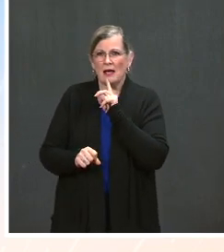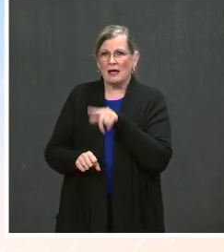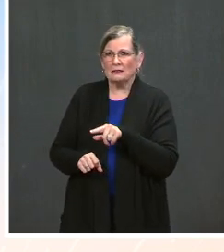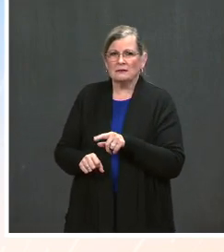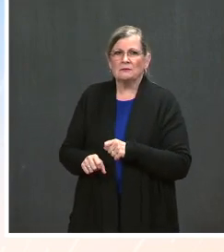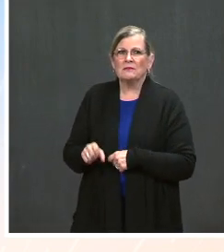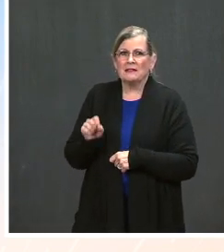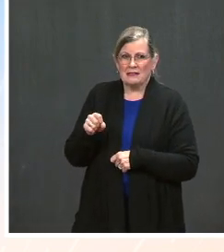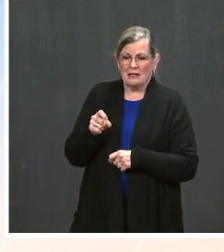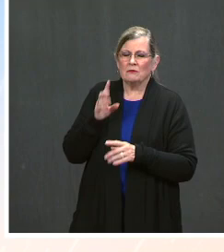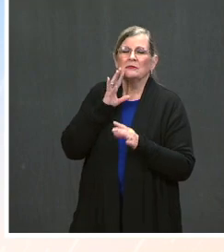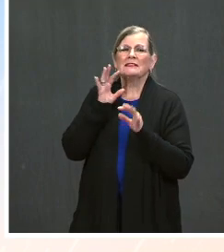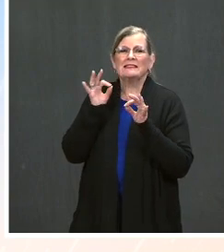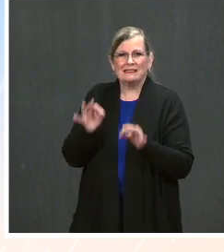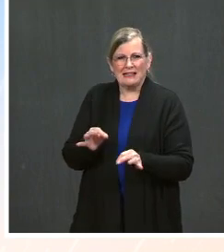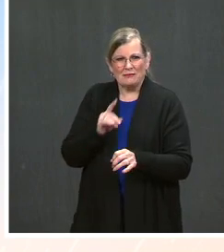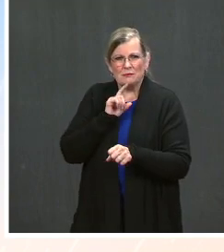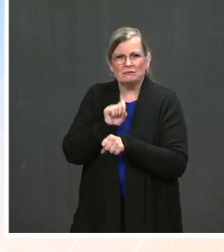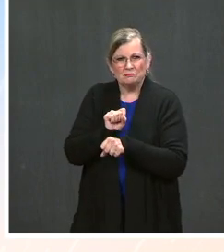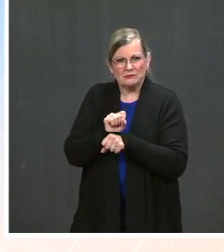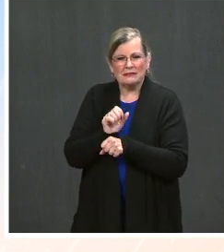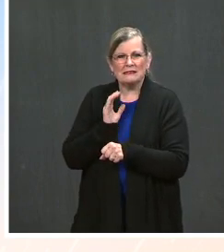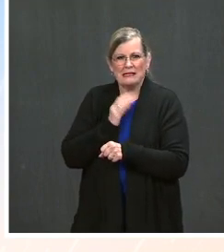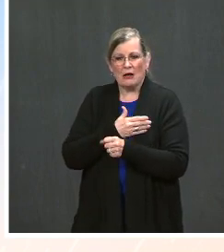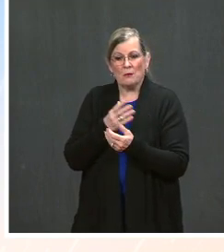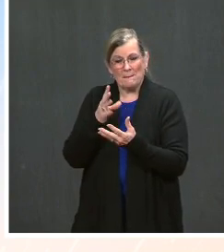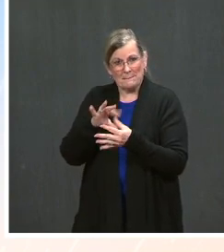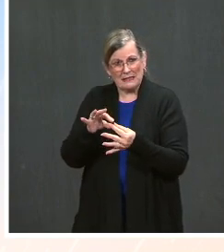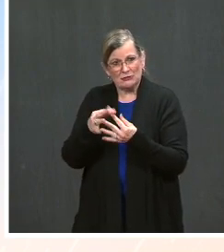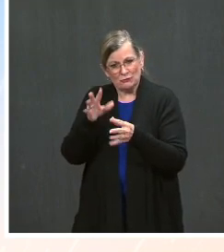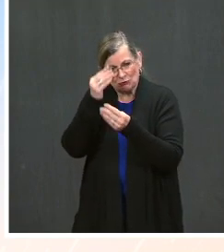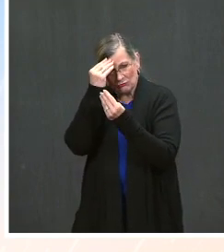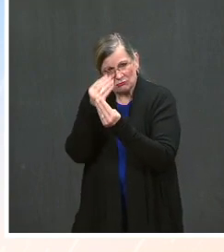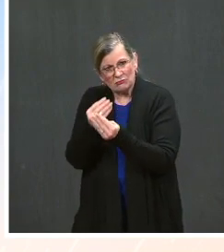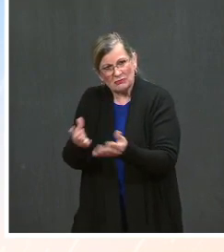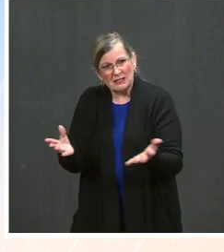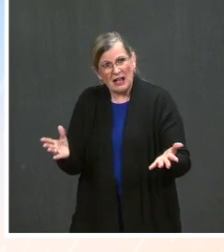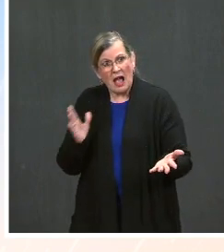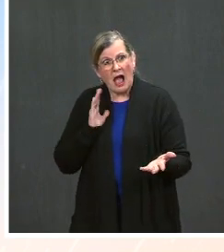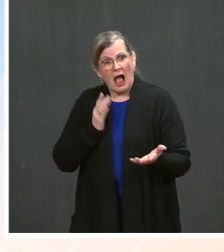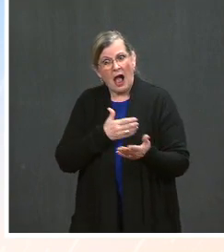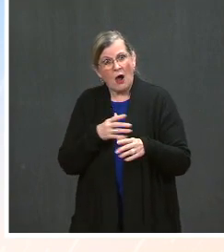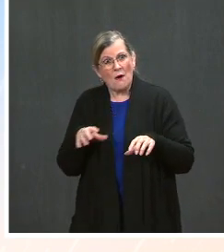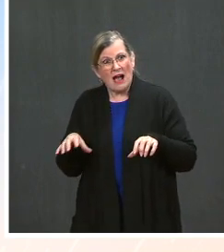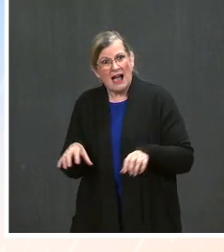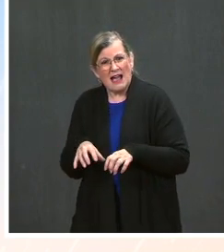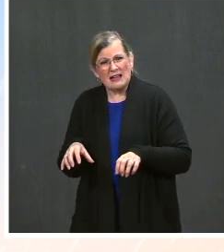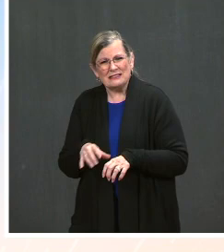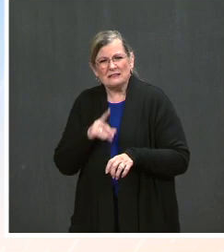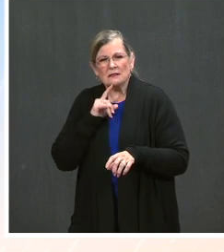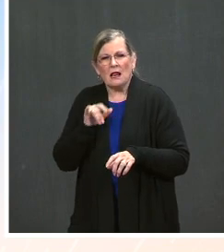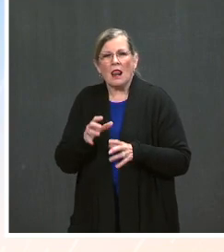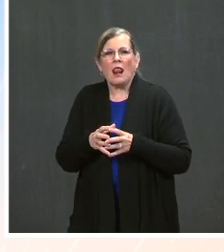and more effectively in the region. But that is a sliver of what our efforts are. And we don't feel that simply telling people,